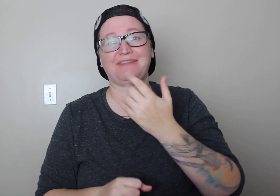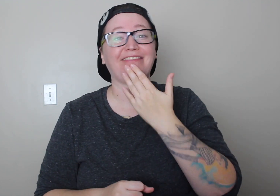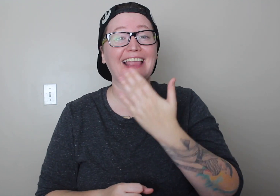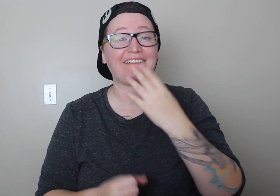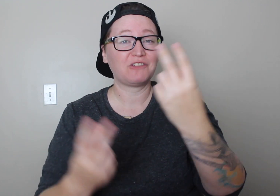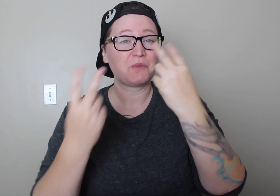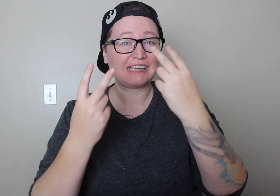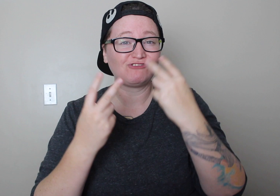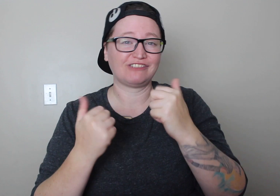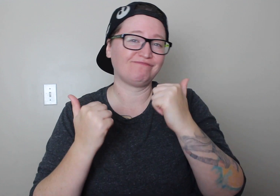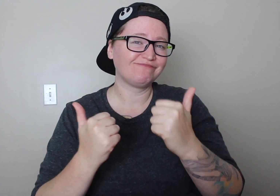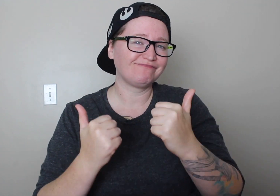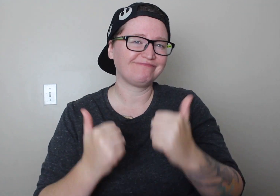Thank you for watching!